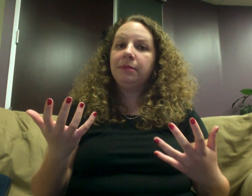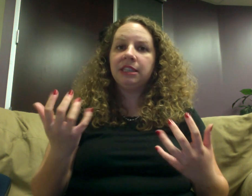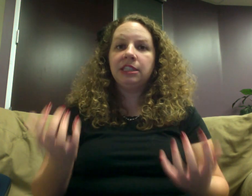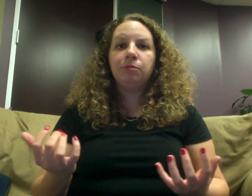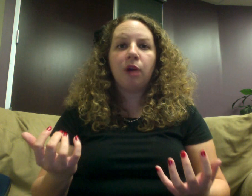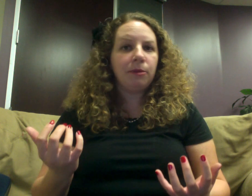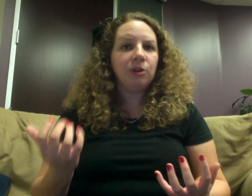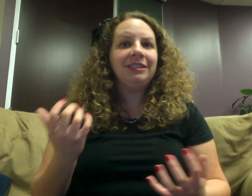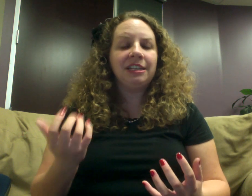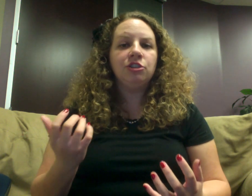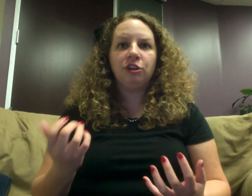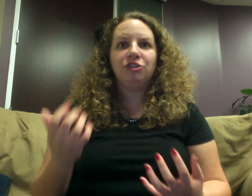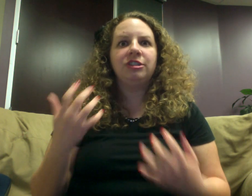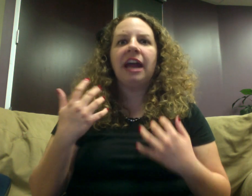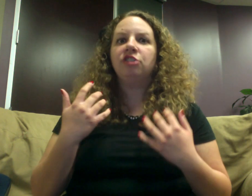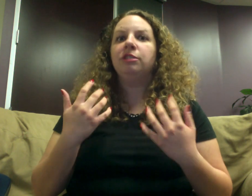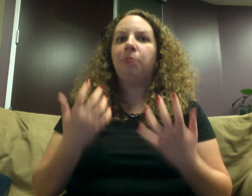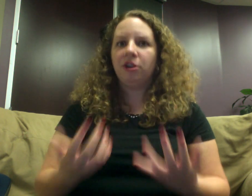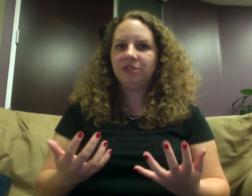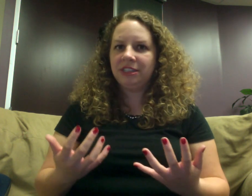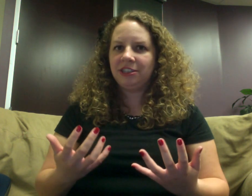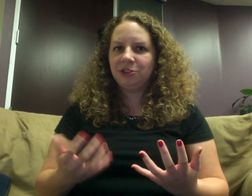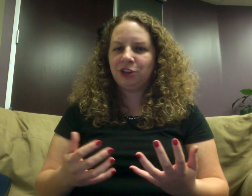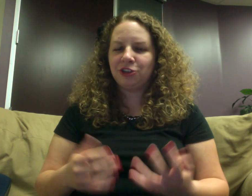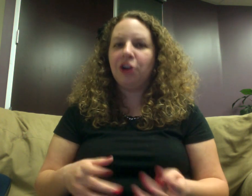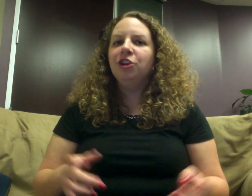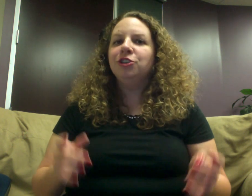is so it's a proper sentence structure. It's actually part of the sentence structure so